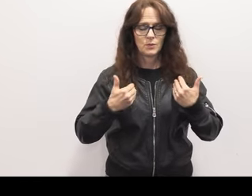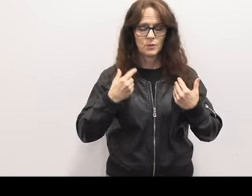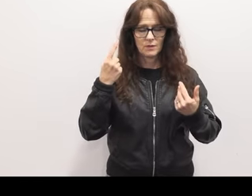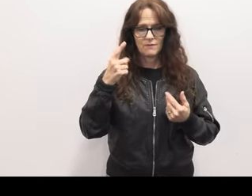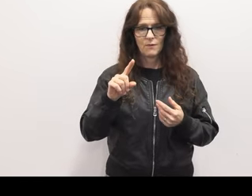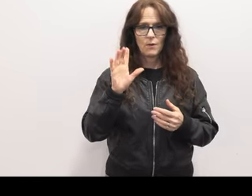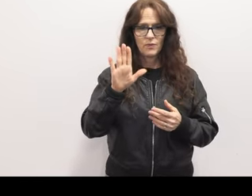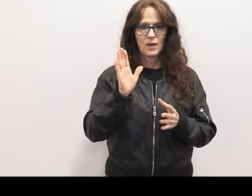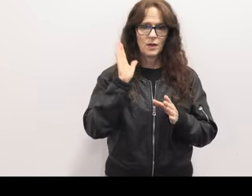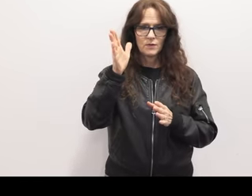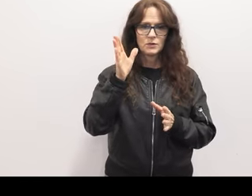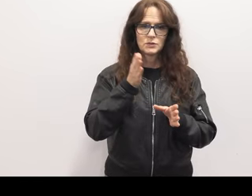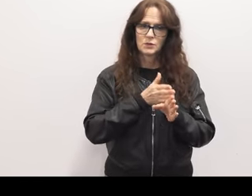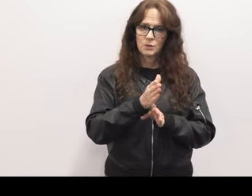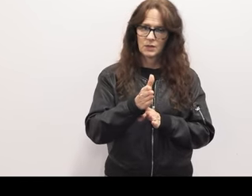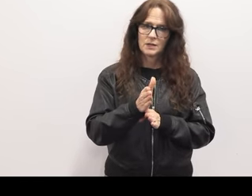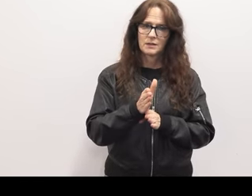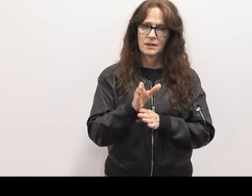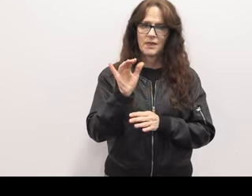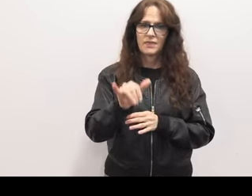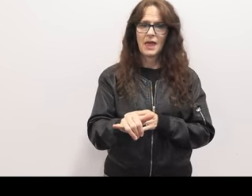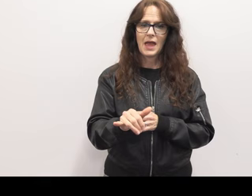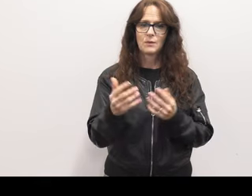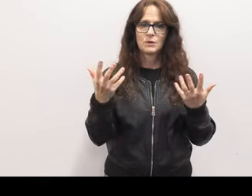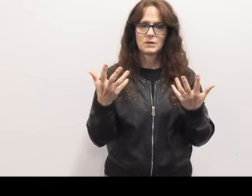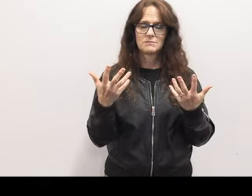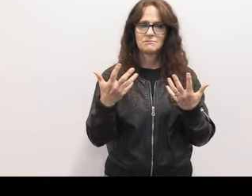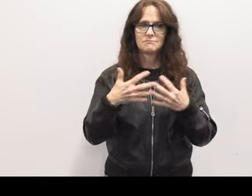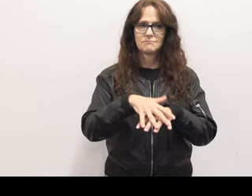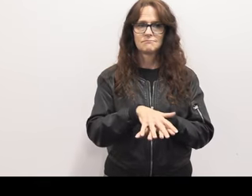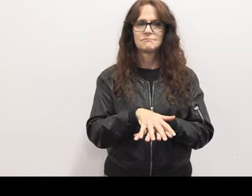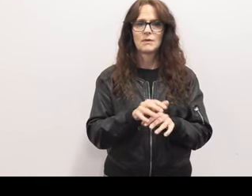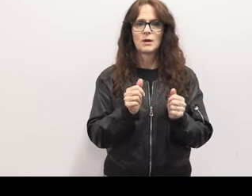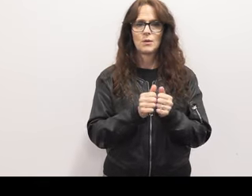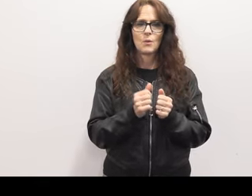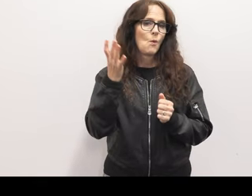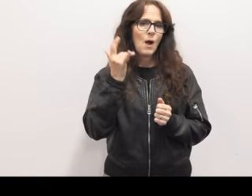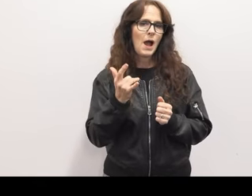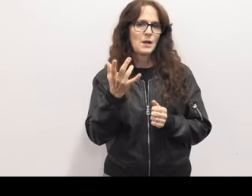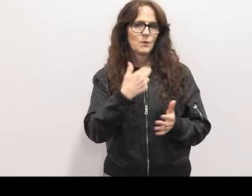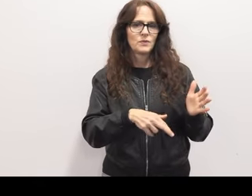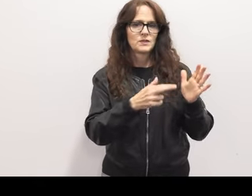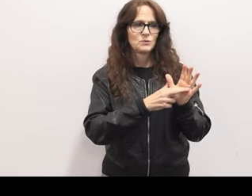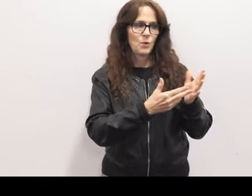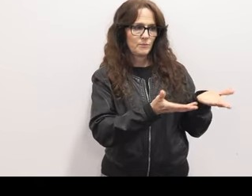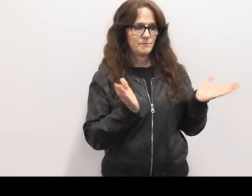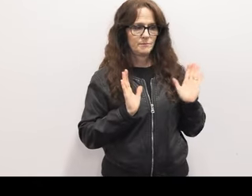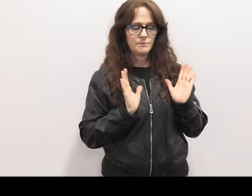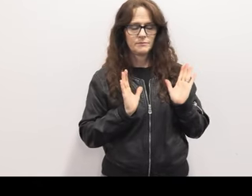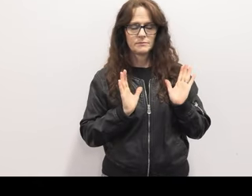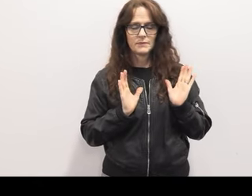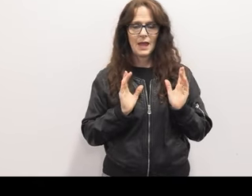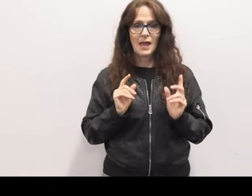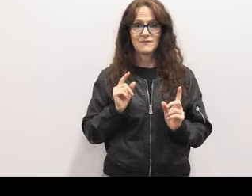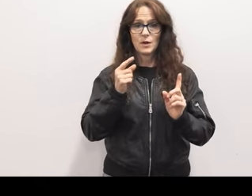for their future careers, that would align with why we're in these roles. And so to have it as one of our goals to improve